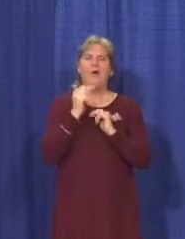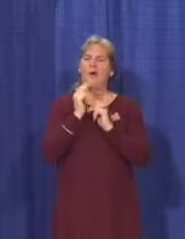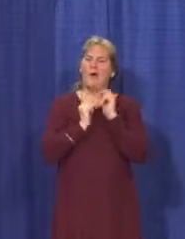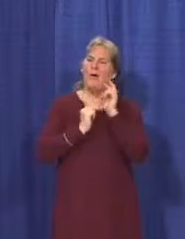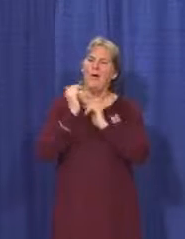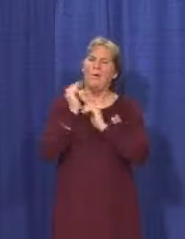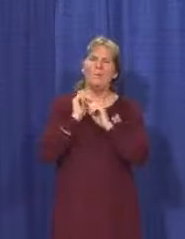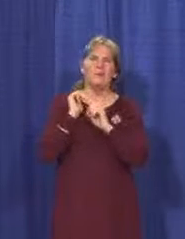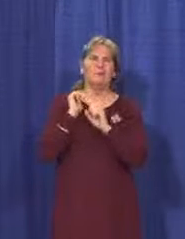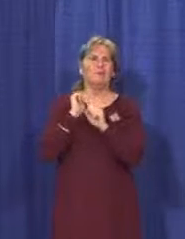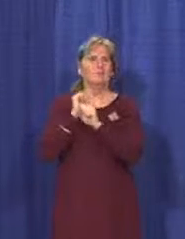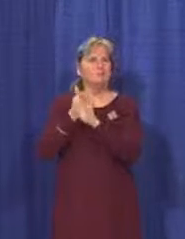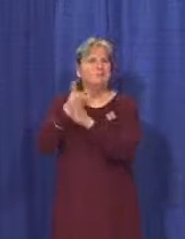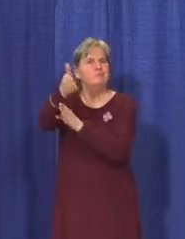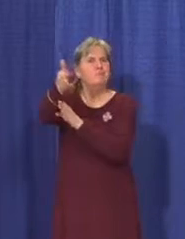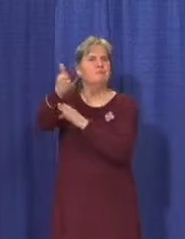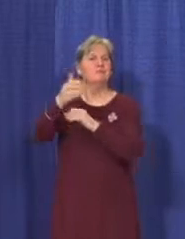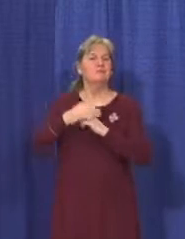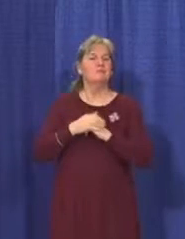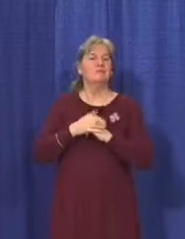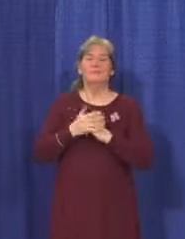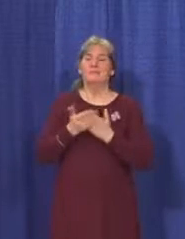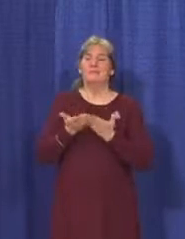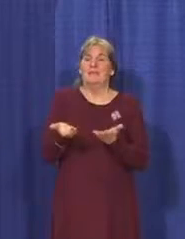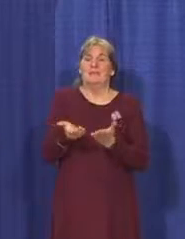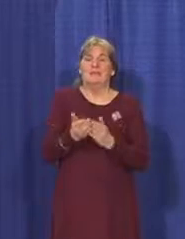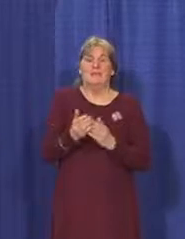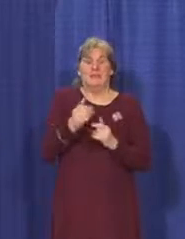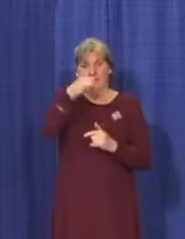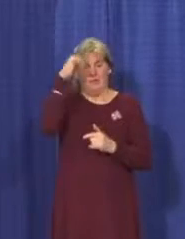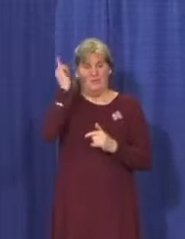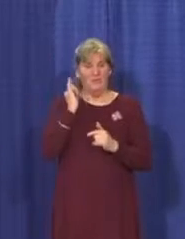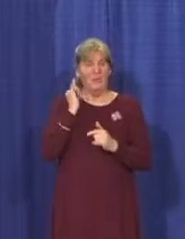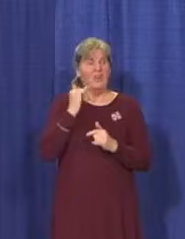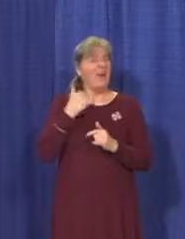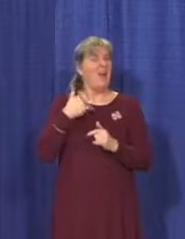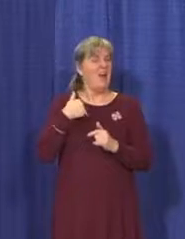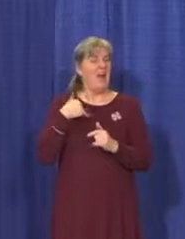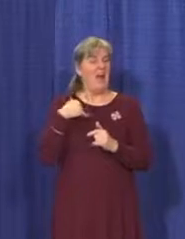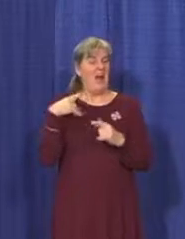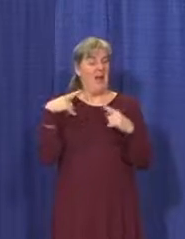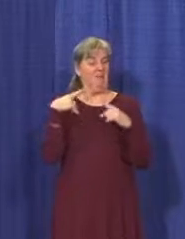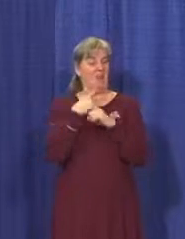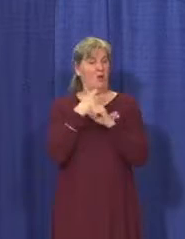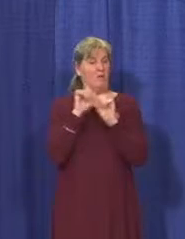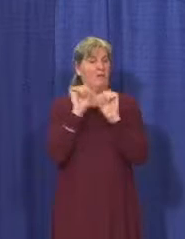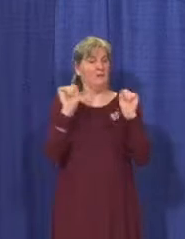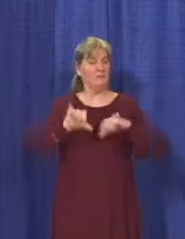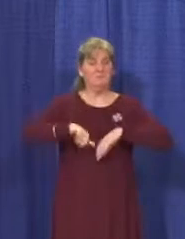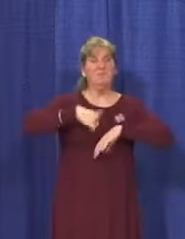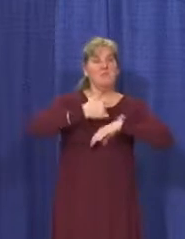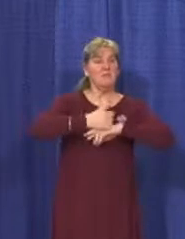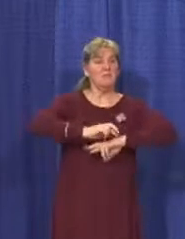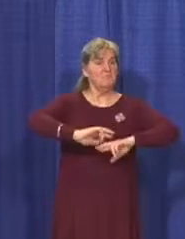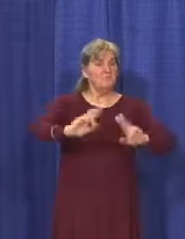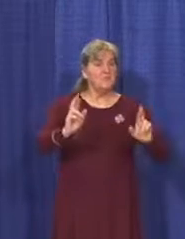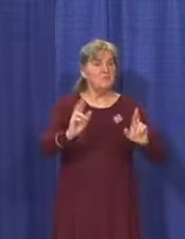of our building. The industry is vast and the Yukon. We have complex systems in place